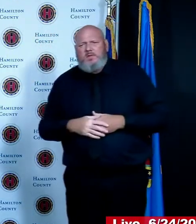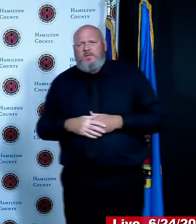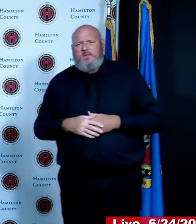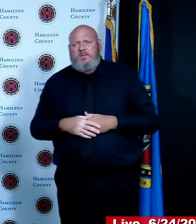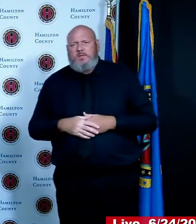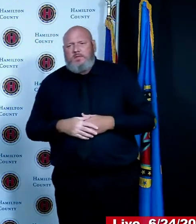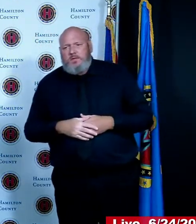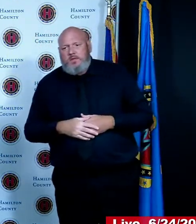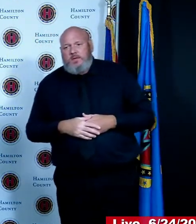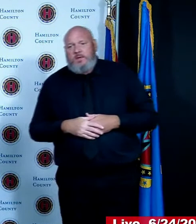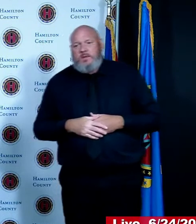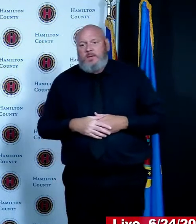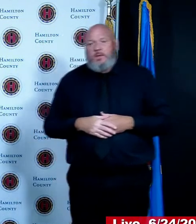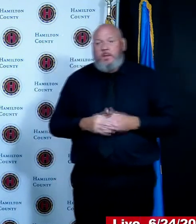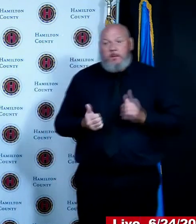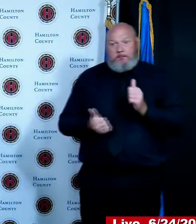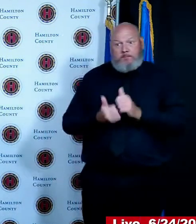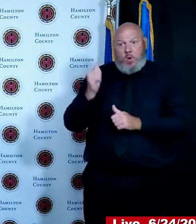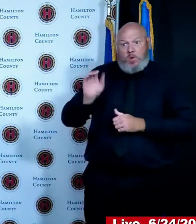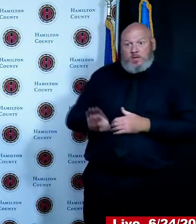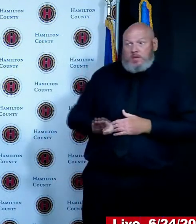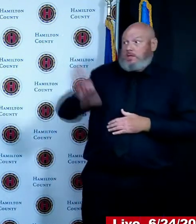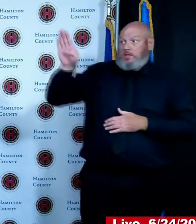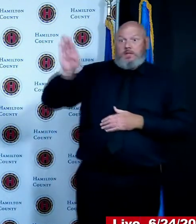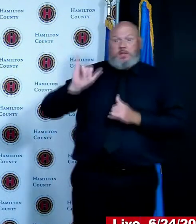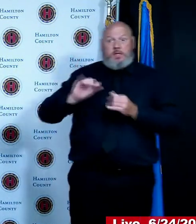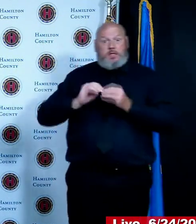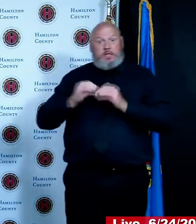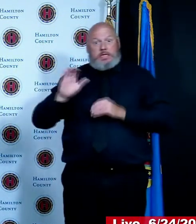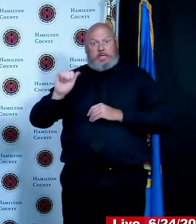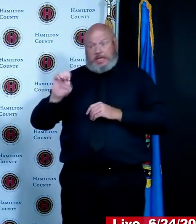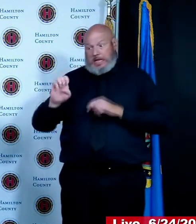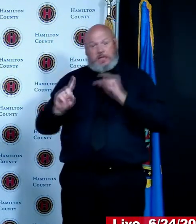absolutely the case increase is is definitely the highest rate now but we